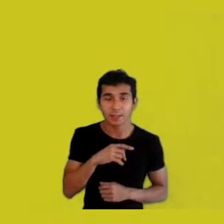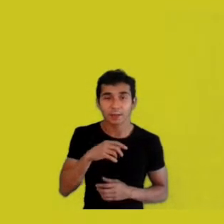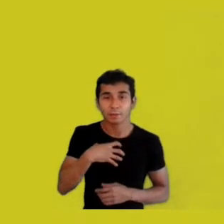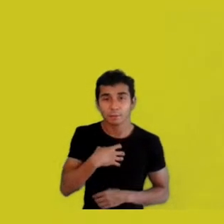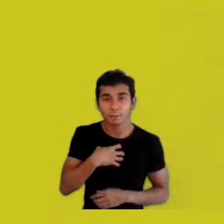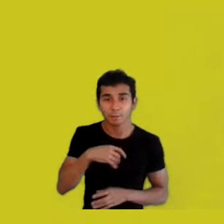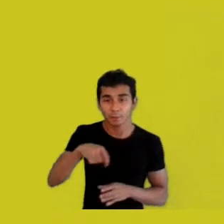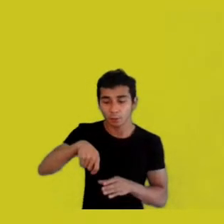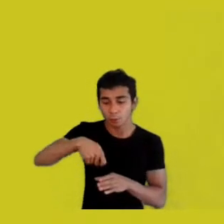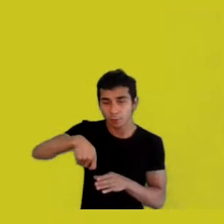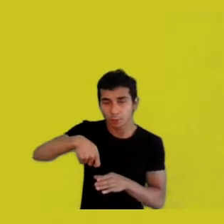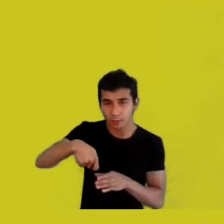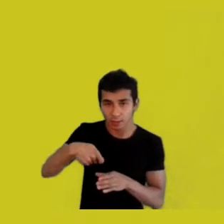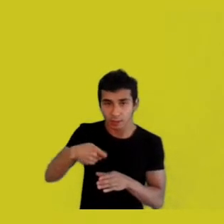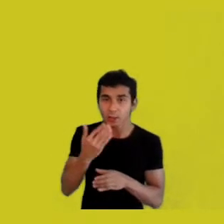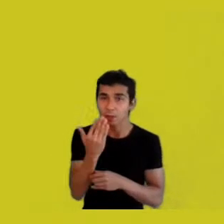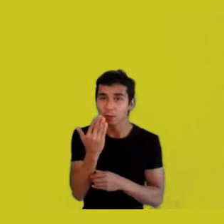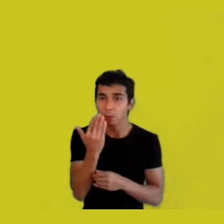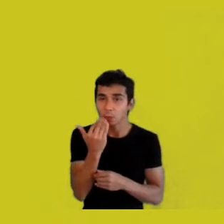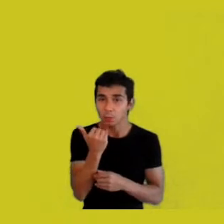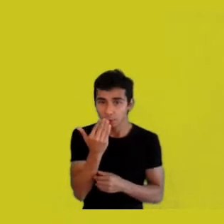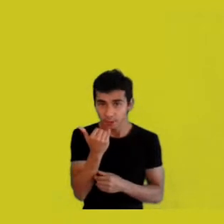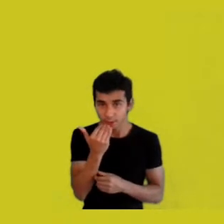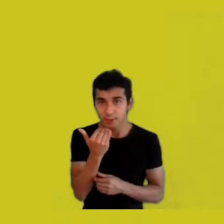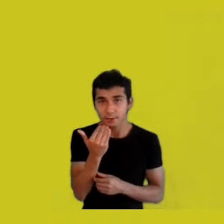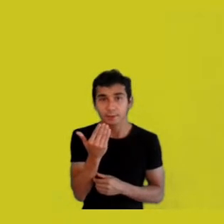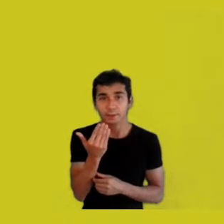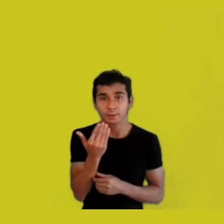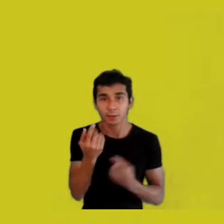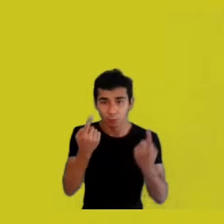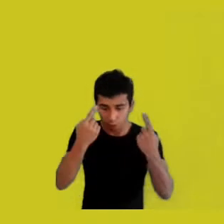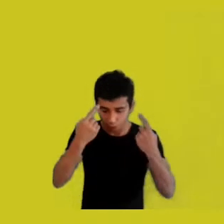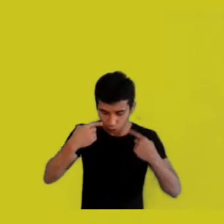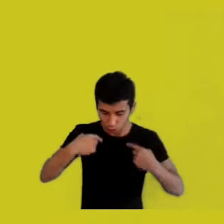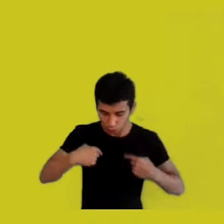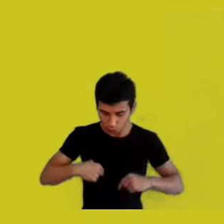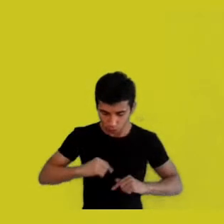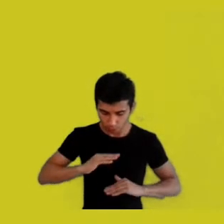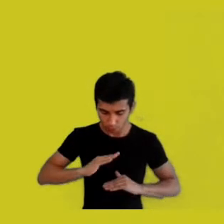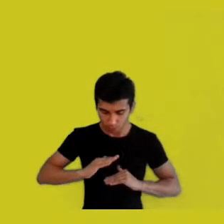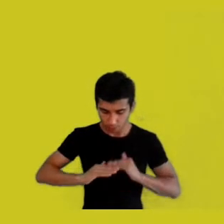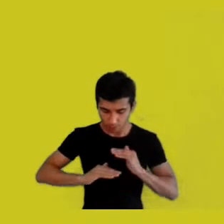The construction of a body happens through food.